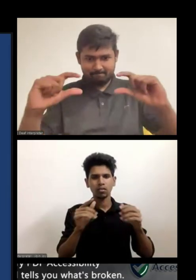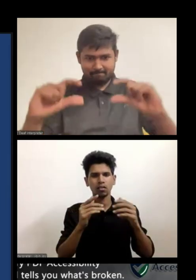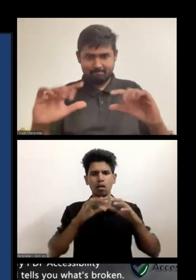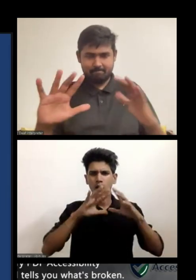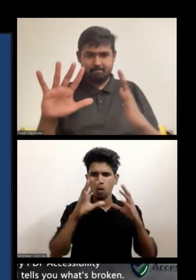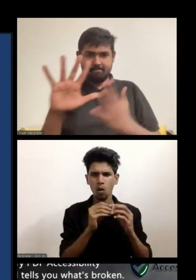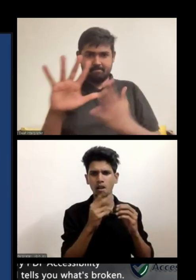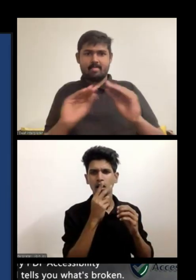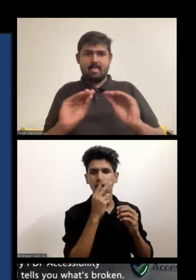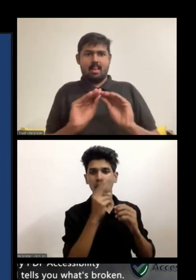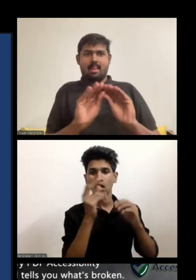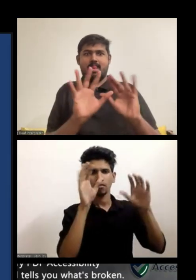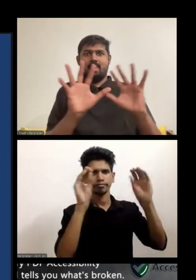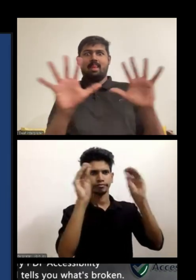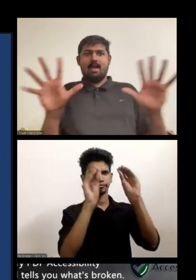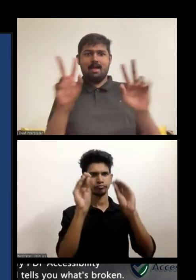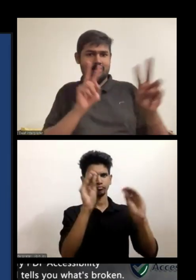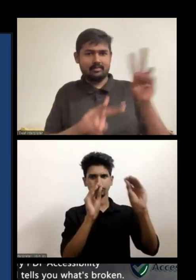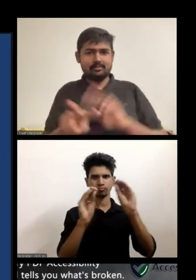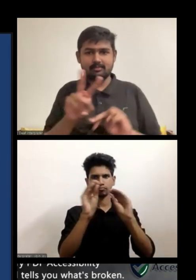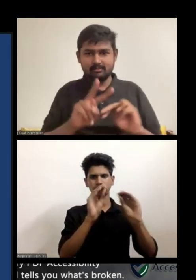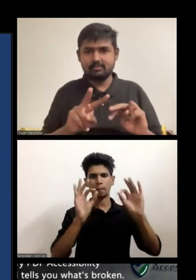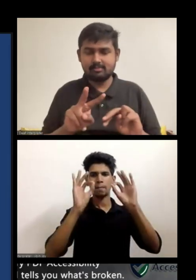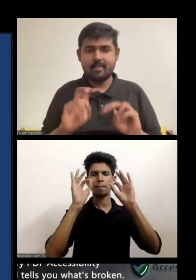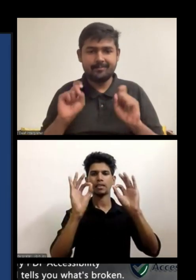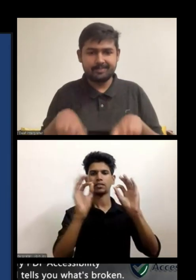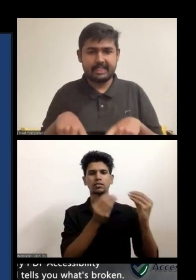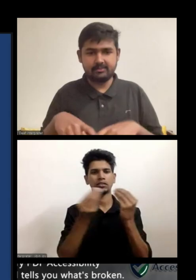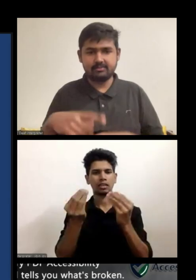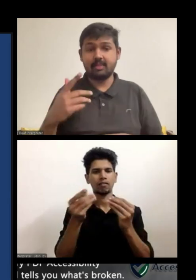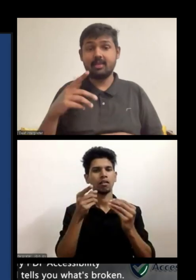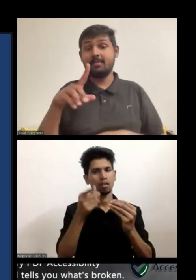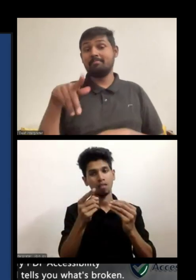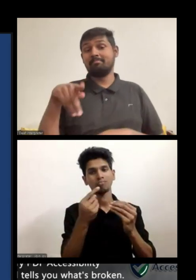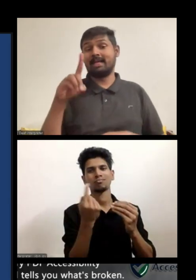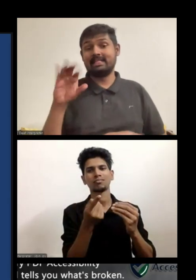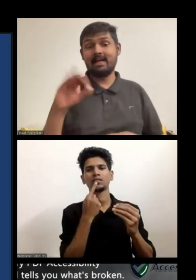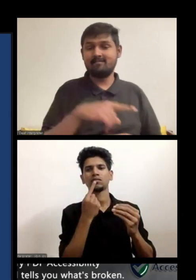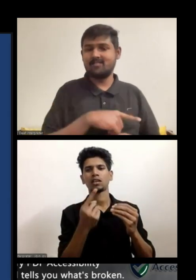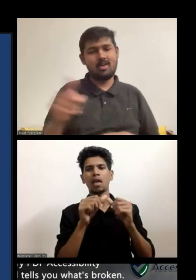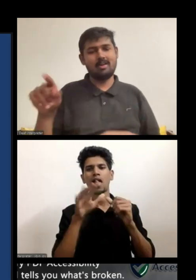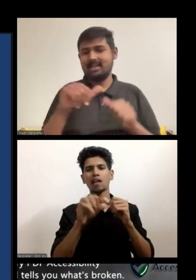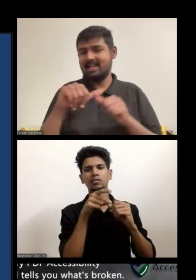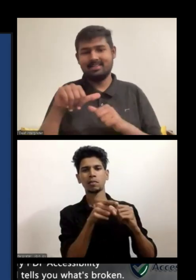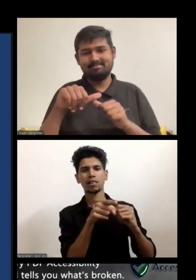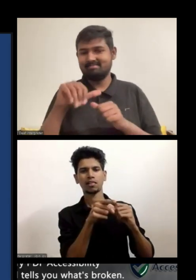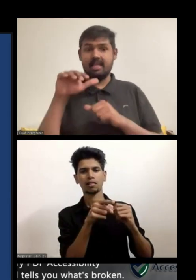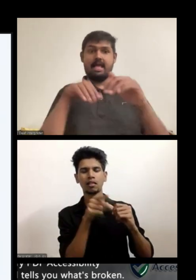These PDFs are not accessible at all. So it is becoming one of the biggest barriers in our day-to-day life.